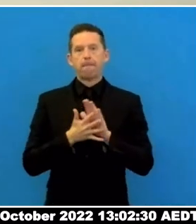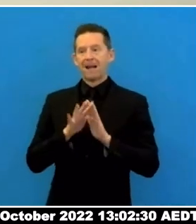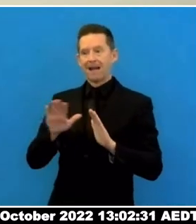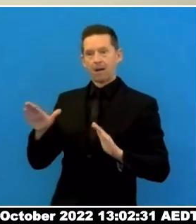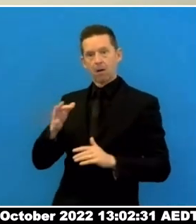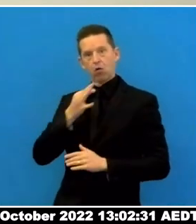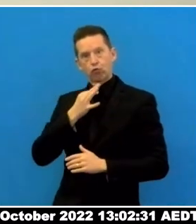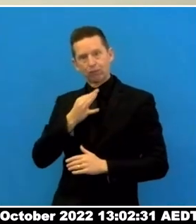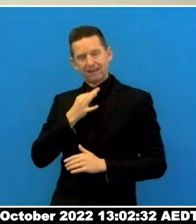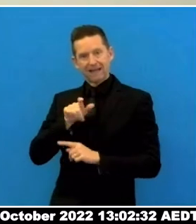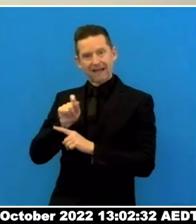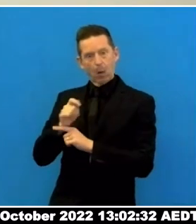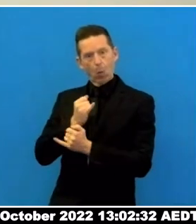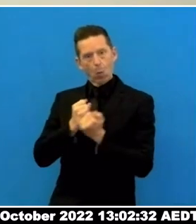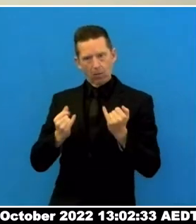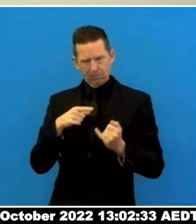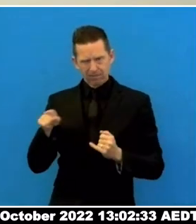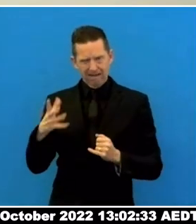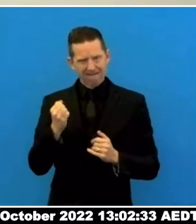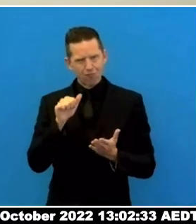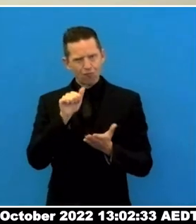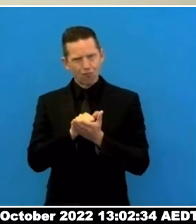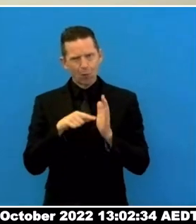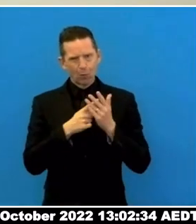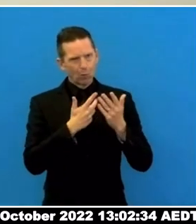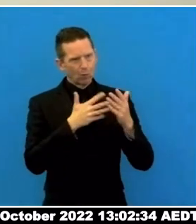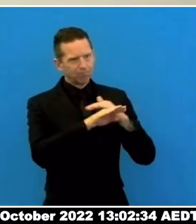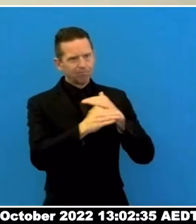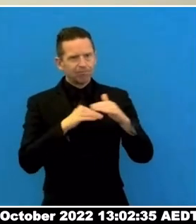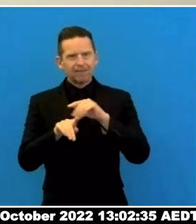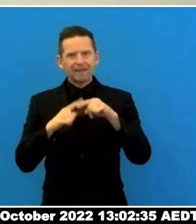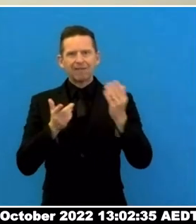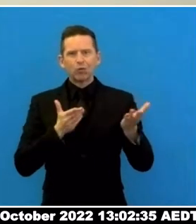are theoretically entitled to certain services, they can't access those services, and, furthermore,